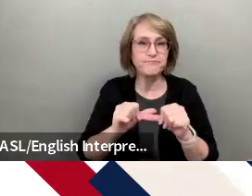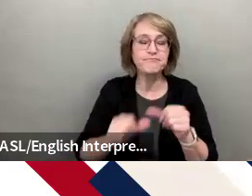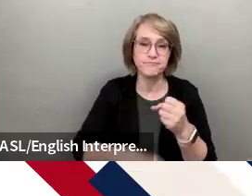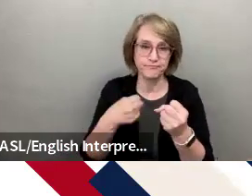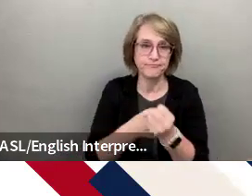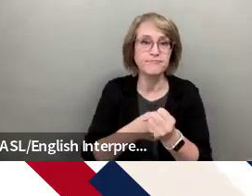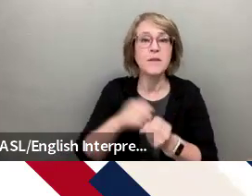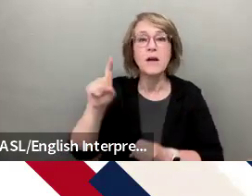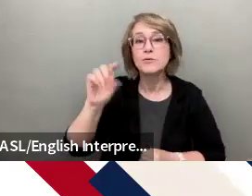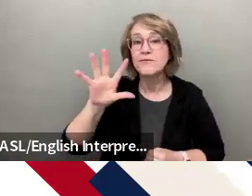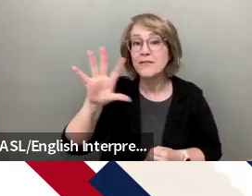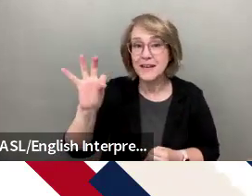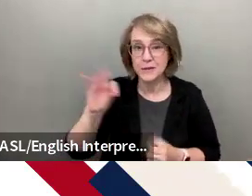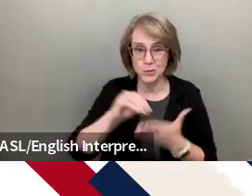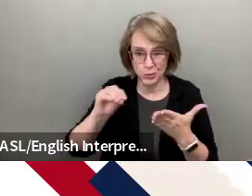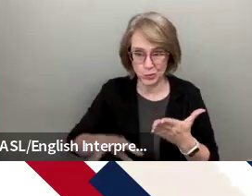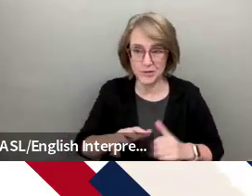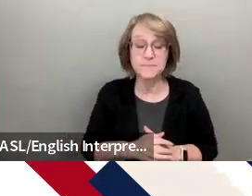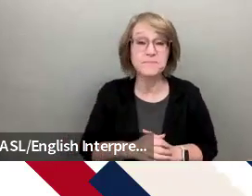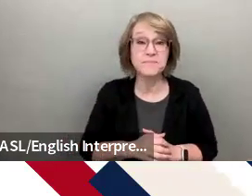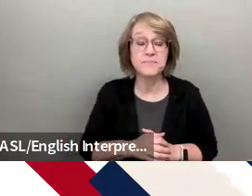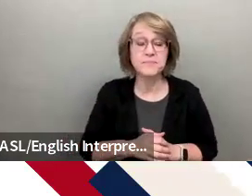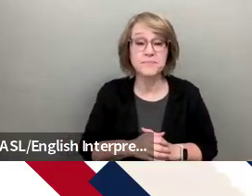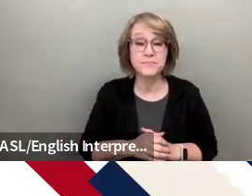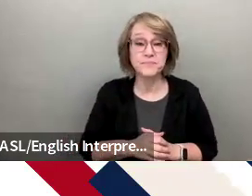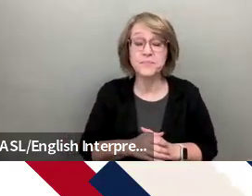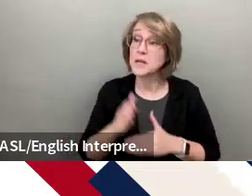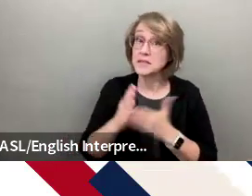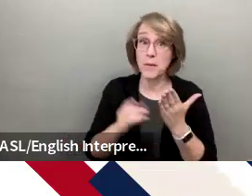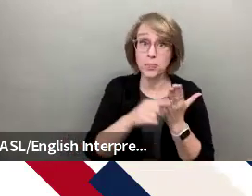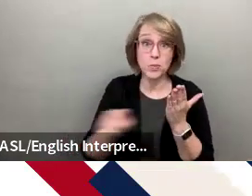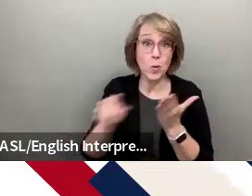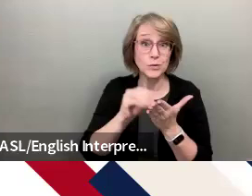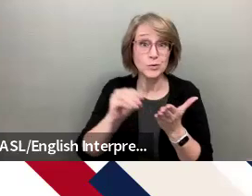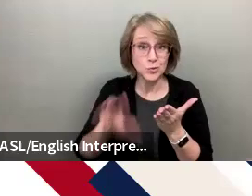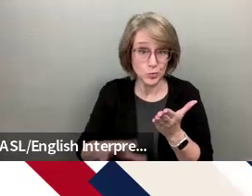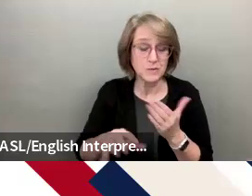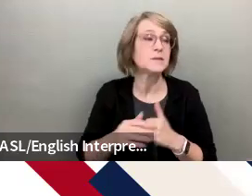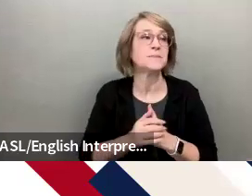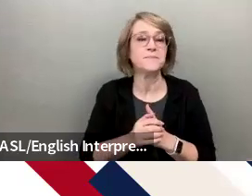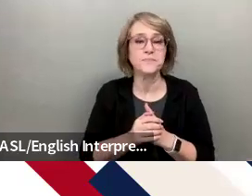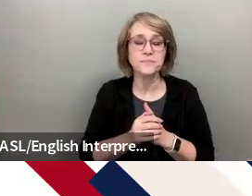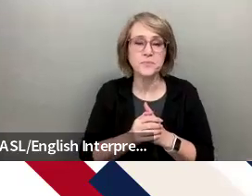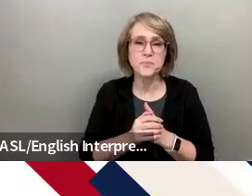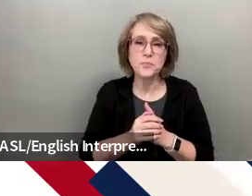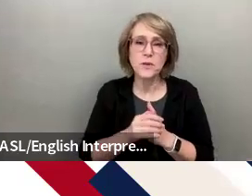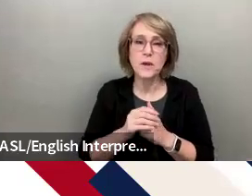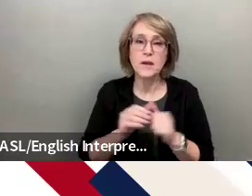SOME OF THOSE STUDENTS ARE ABLE TO EXTEND INTO A JUNE SESSION SO JUNE AND JULY. SOME